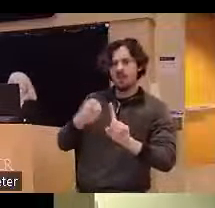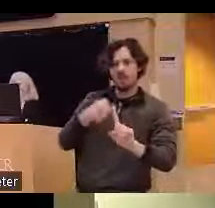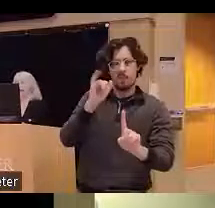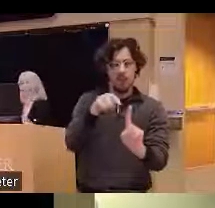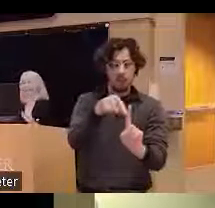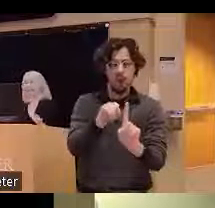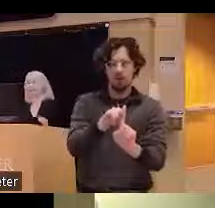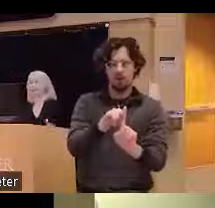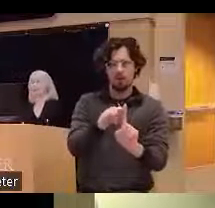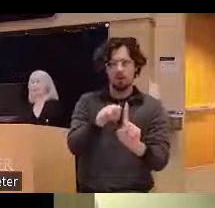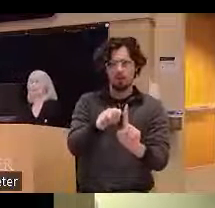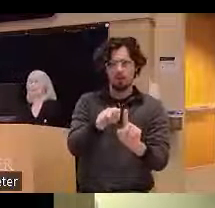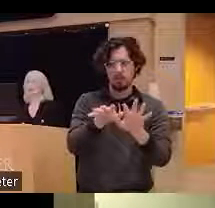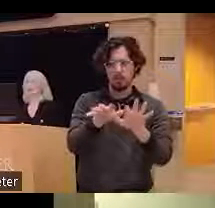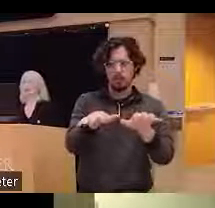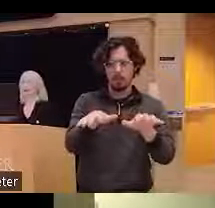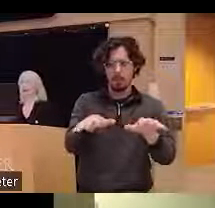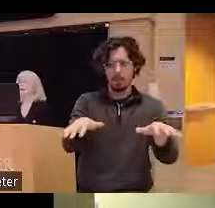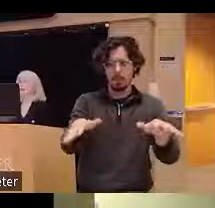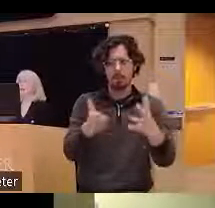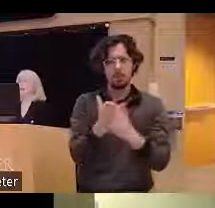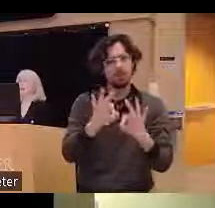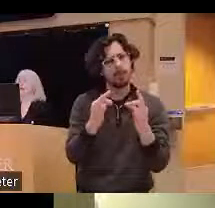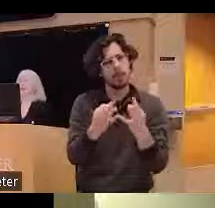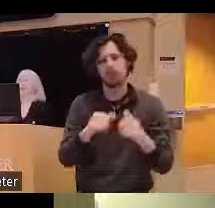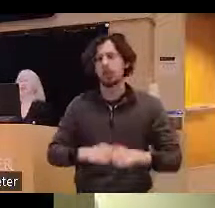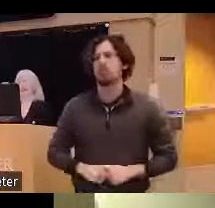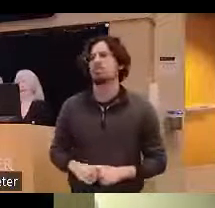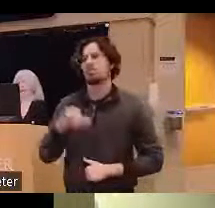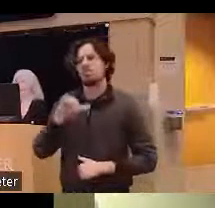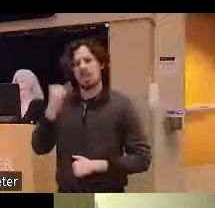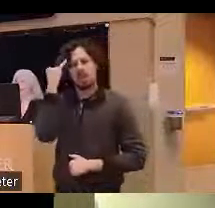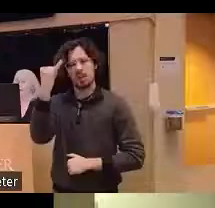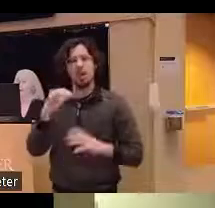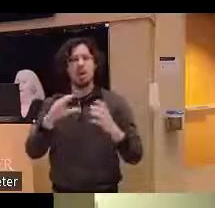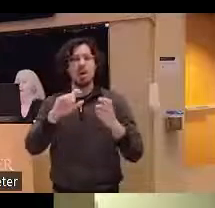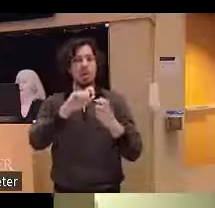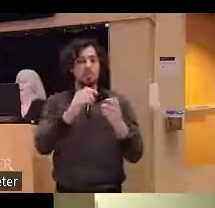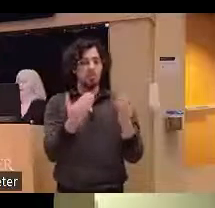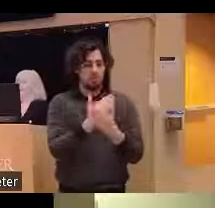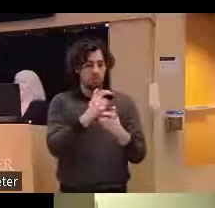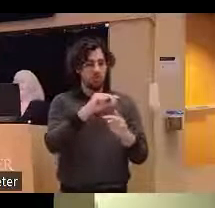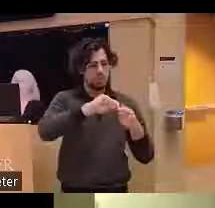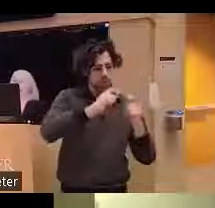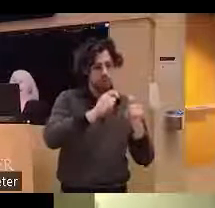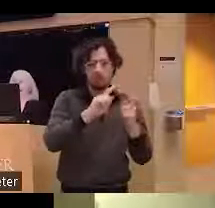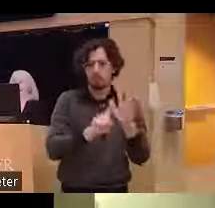of that right so this would be the idea that mutation can enter the population as a sporadic